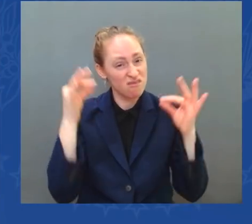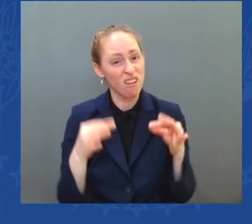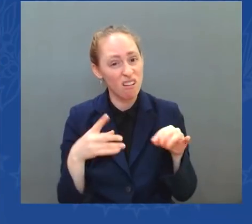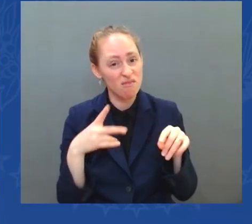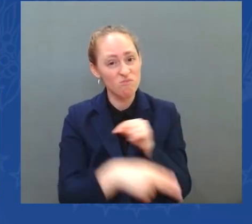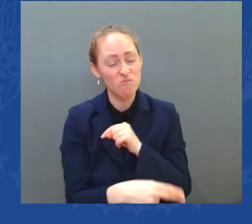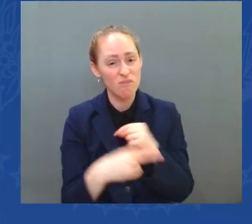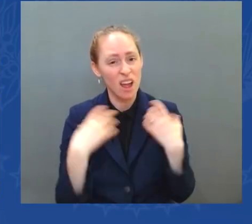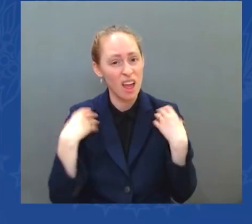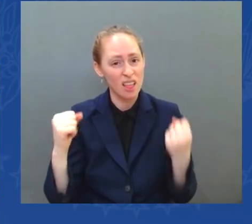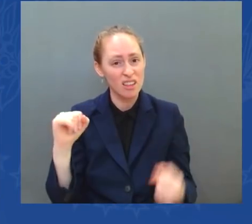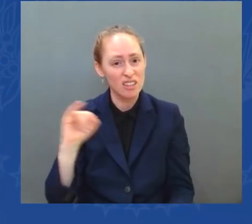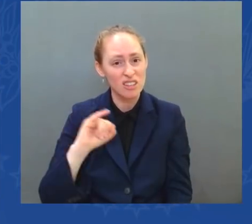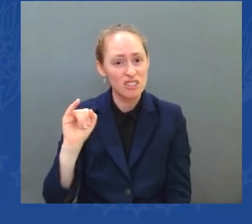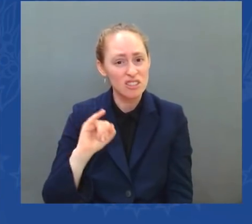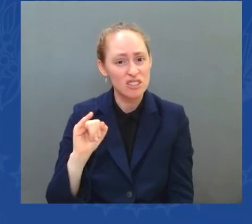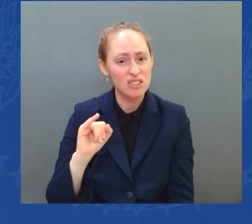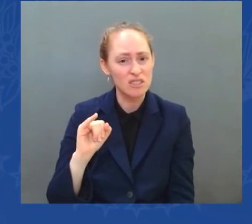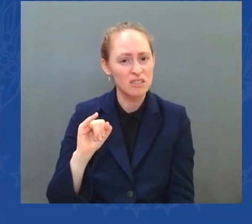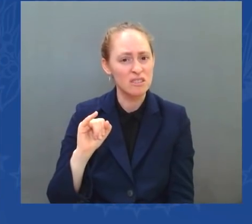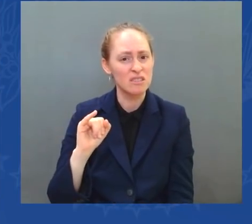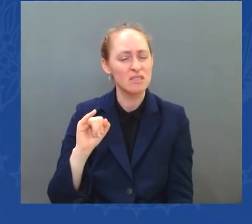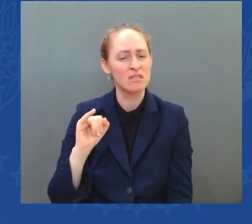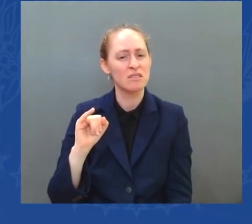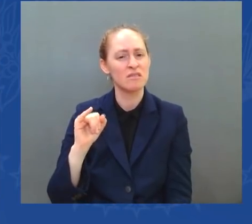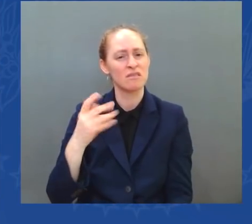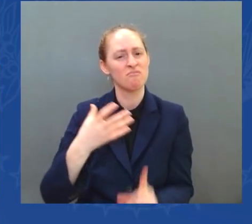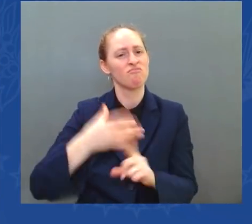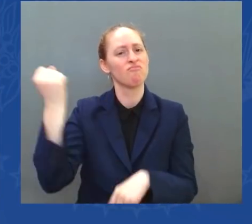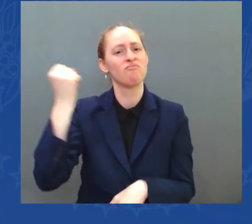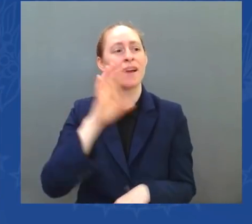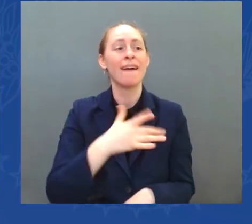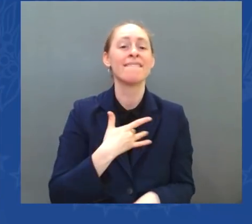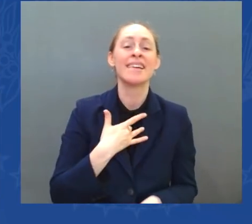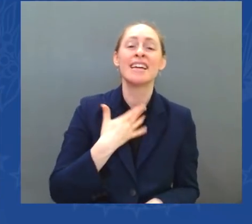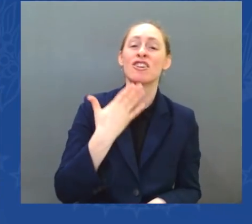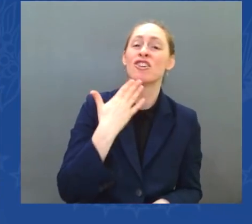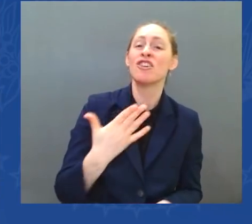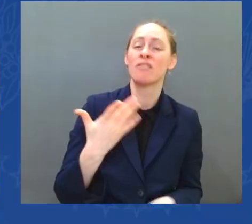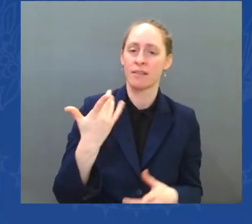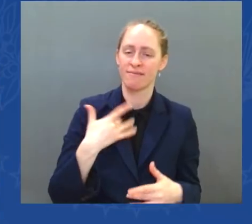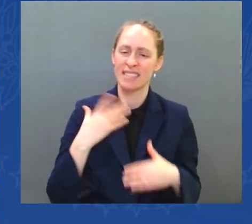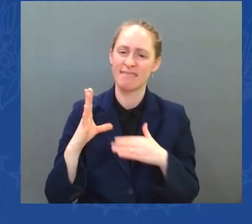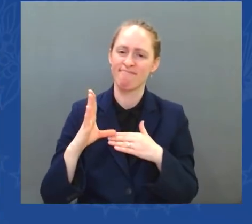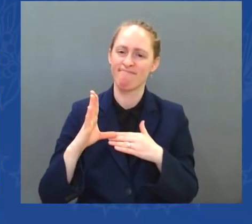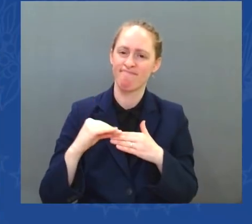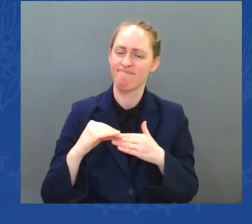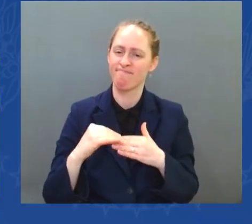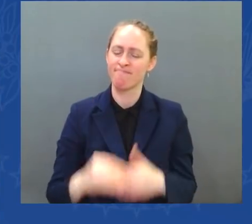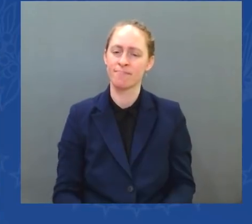Look if their child or husband or wife needs help, you can't get the help.